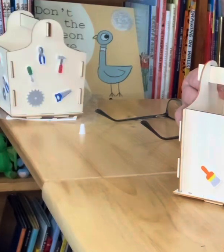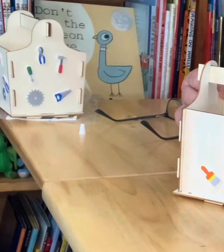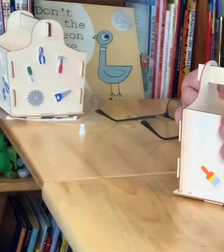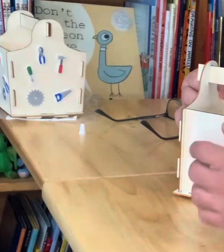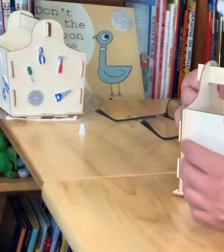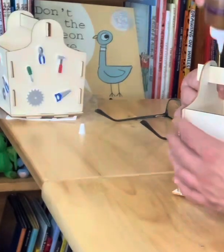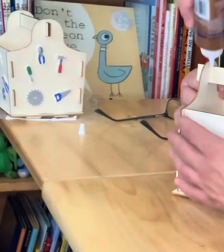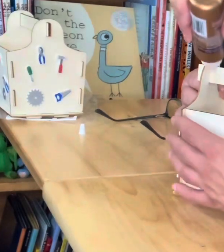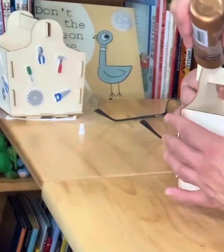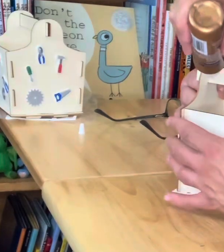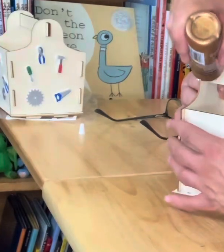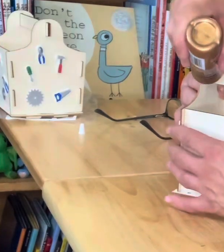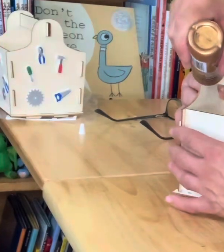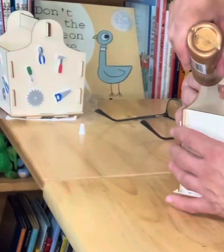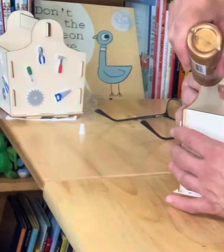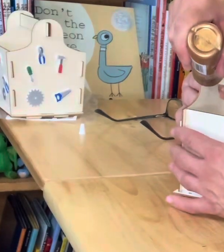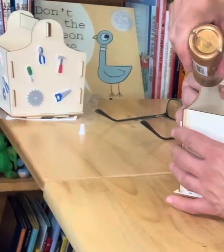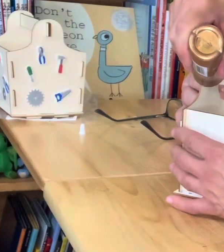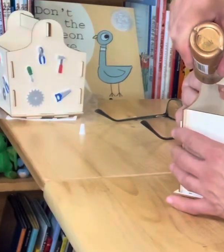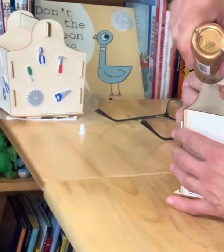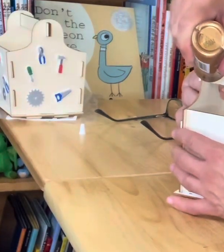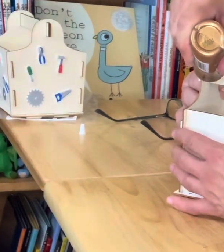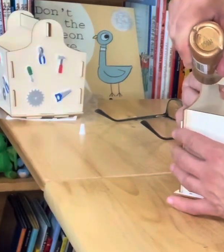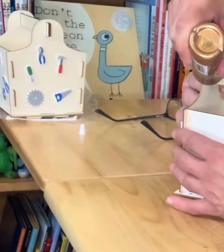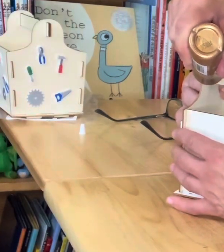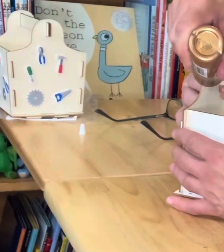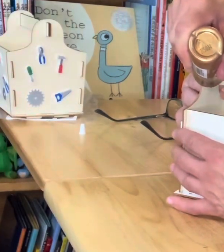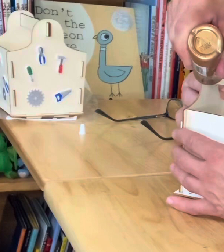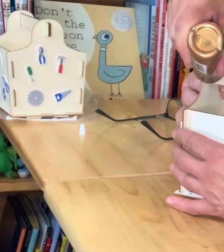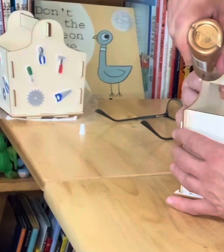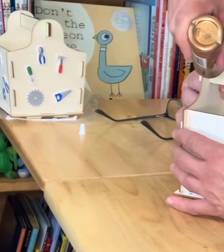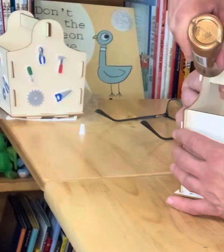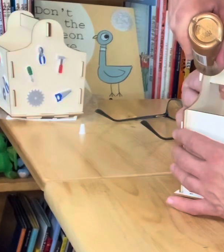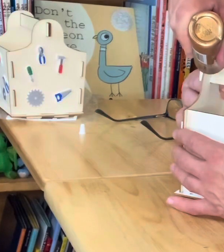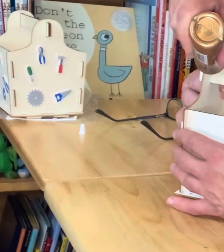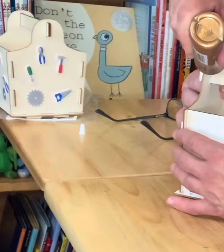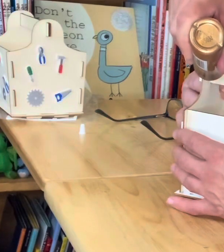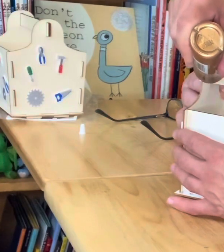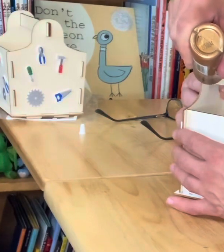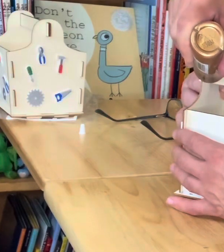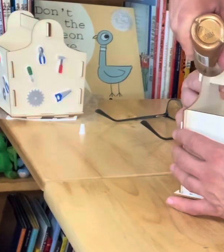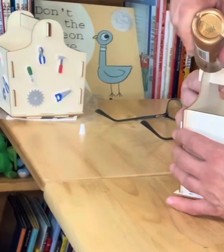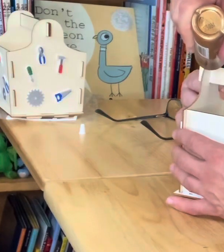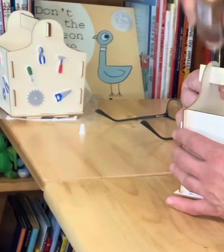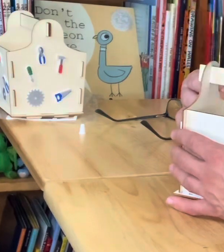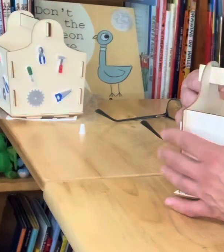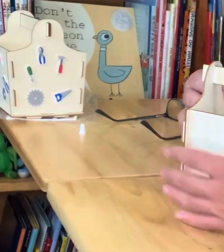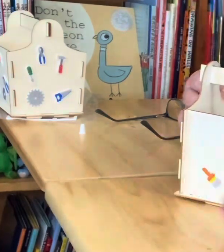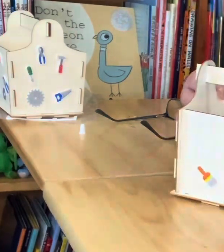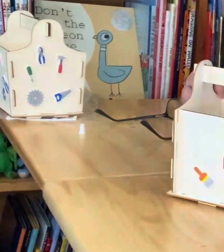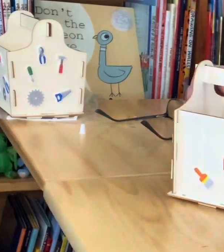I'll do that one on each side, so that way it provides more stability for the handle.